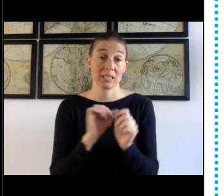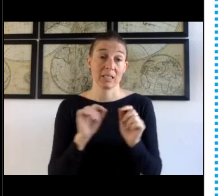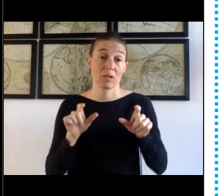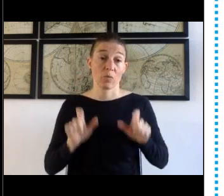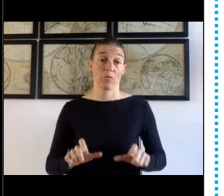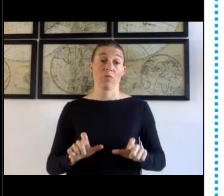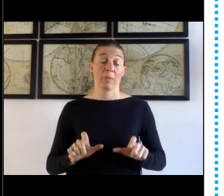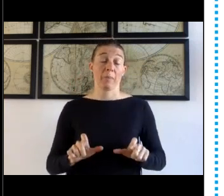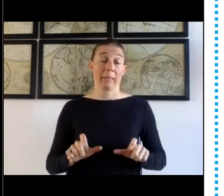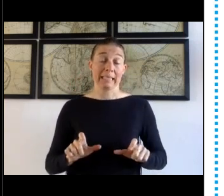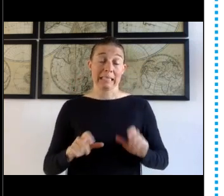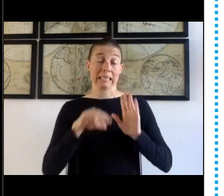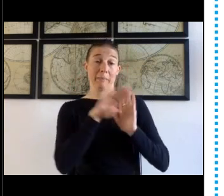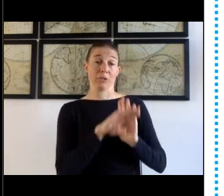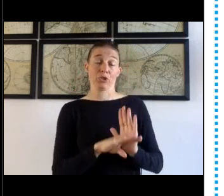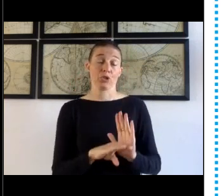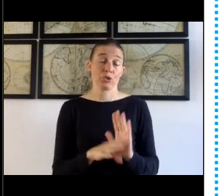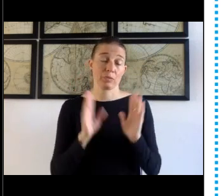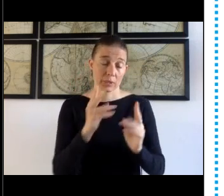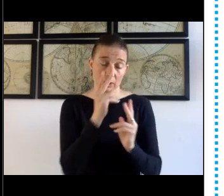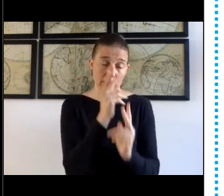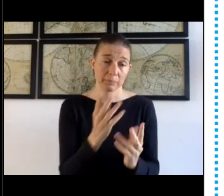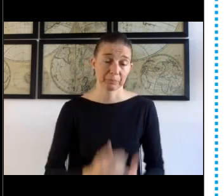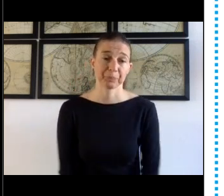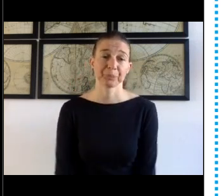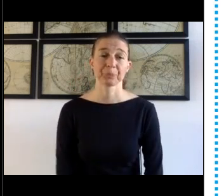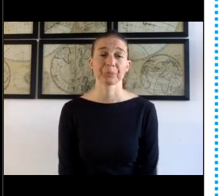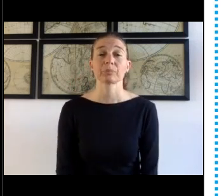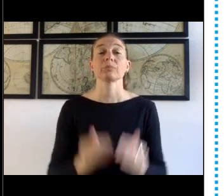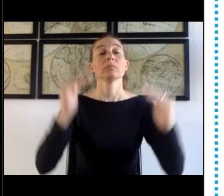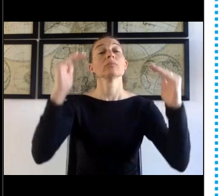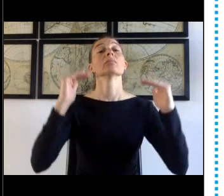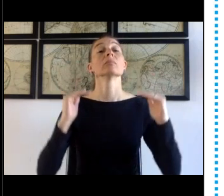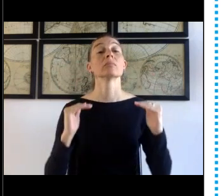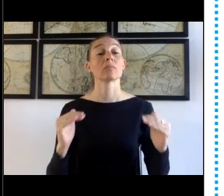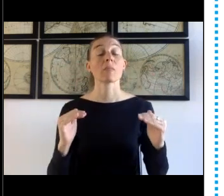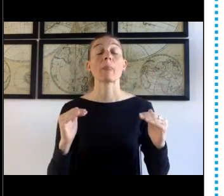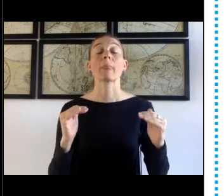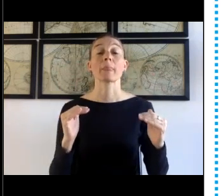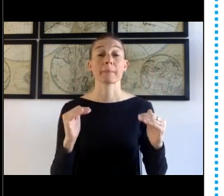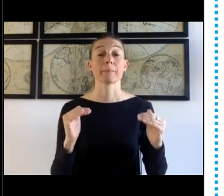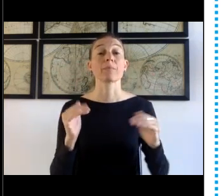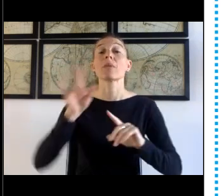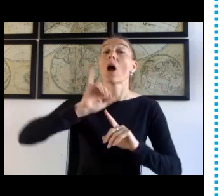And the airline is also obliged to provide clear information